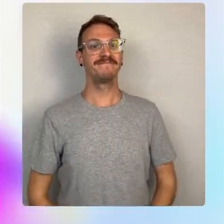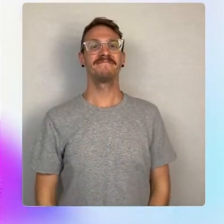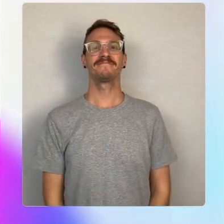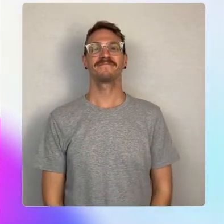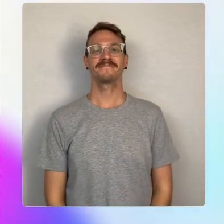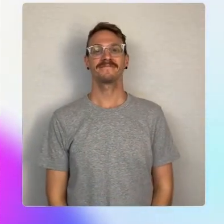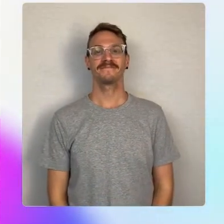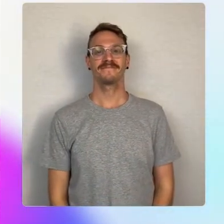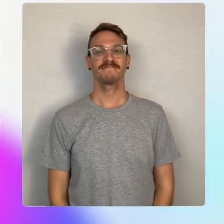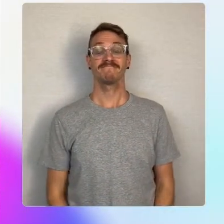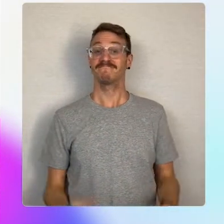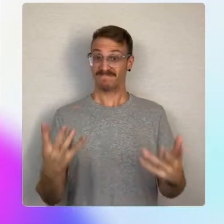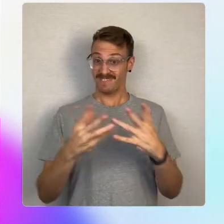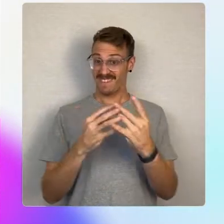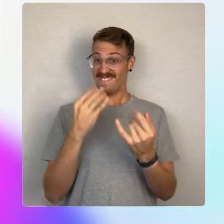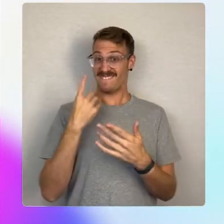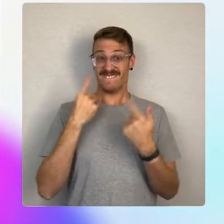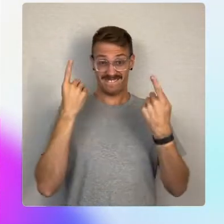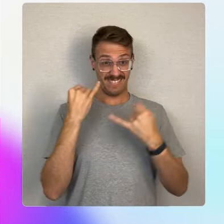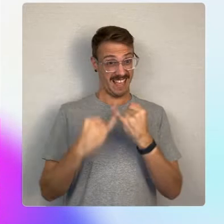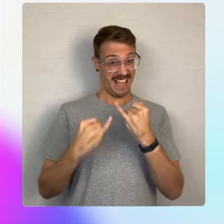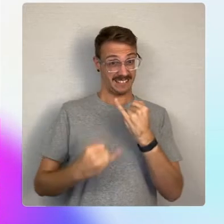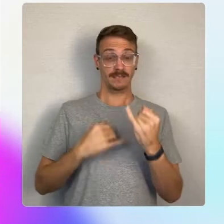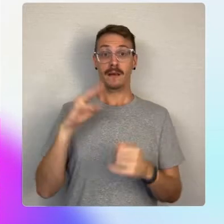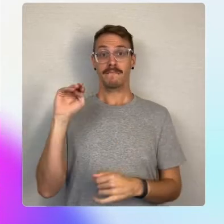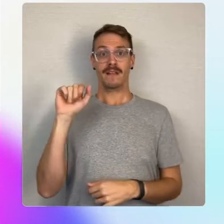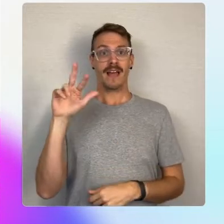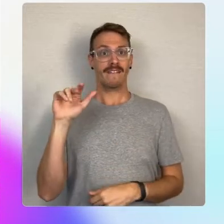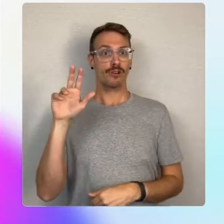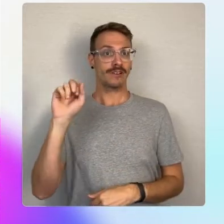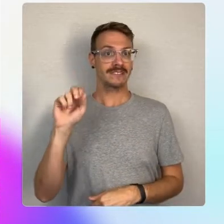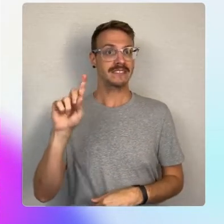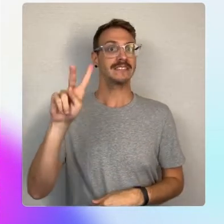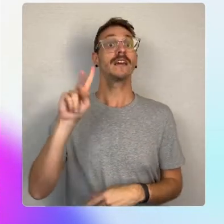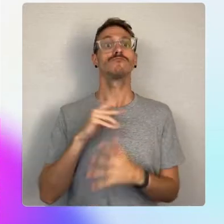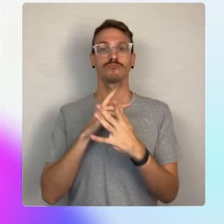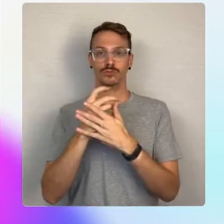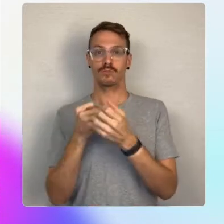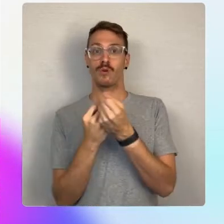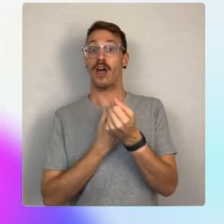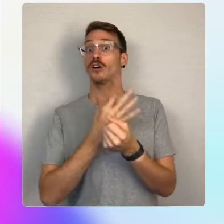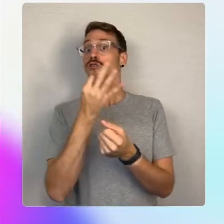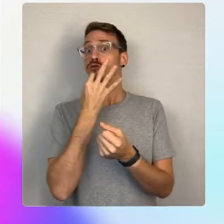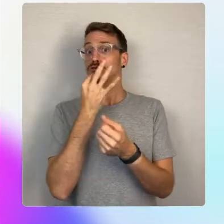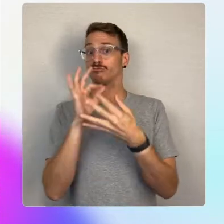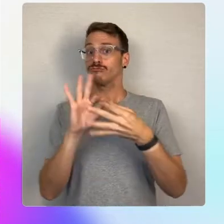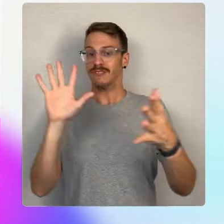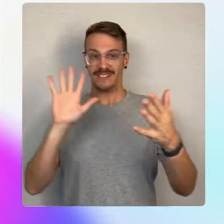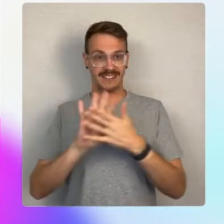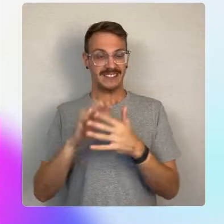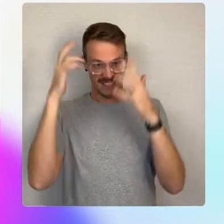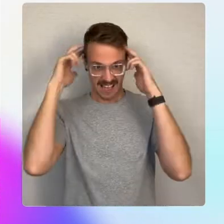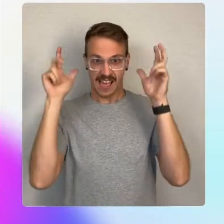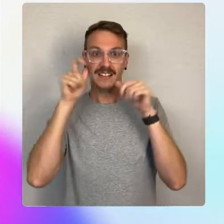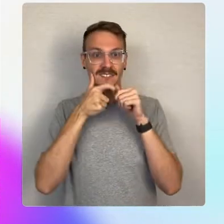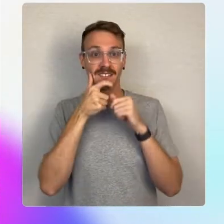And finally, the Meta Avatars SDK will support our soon-to-be-released headset, the Meta Quest Pro,